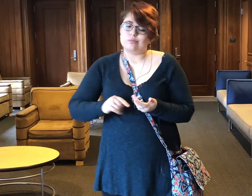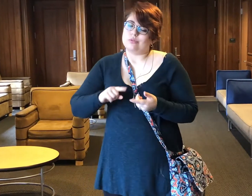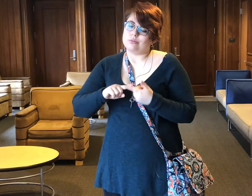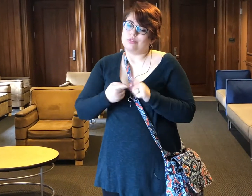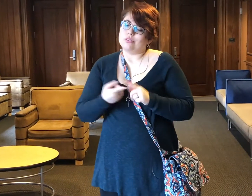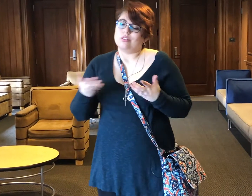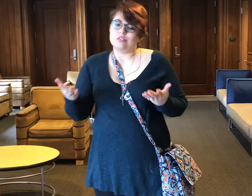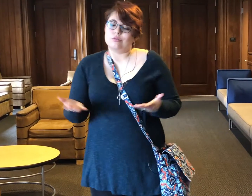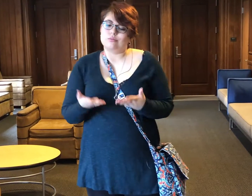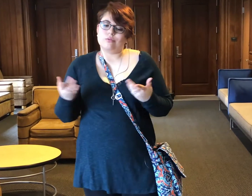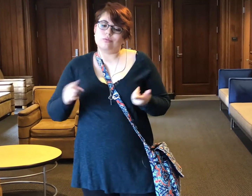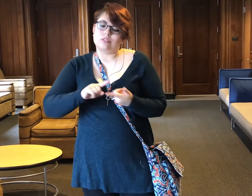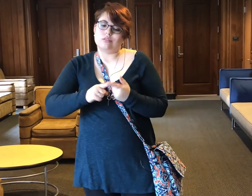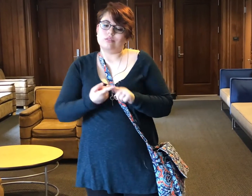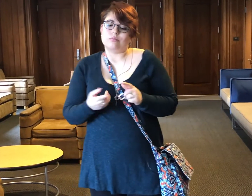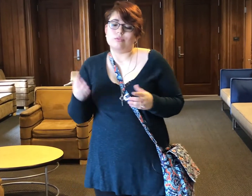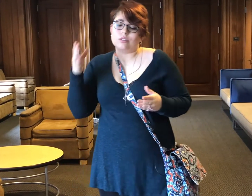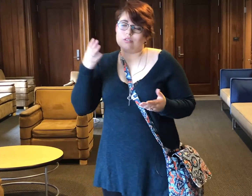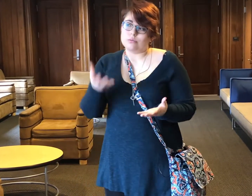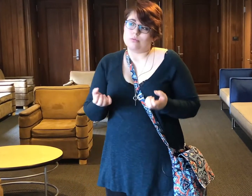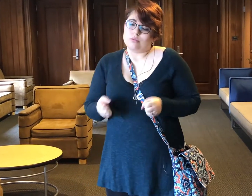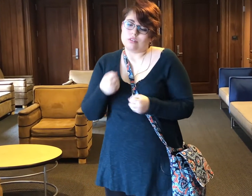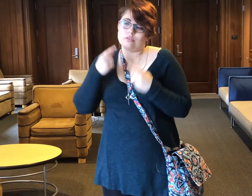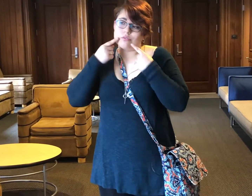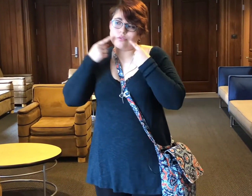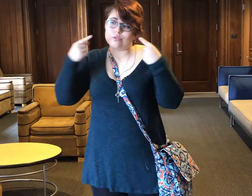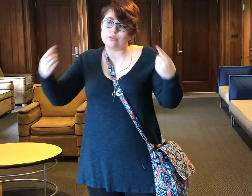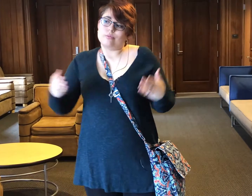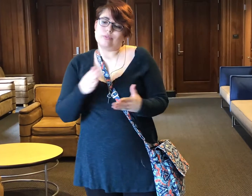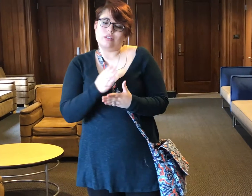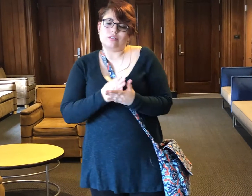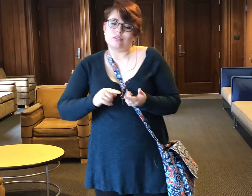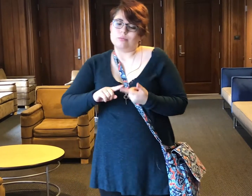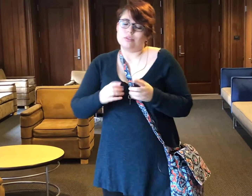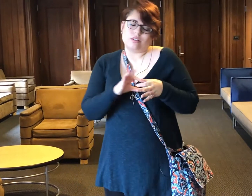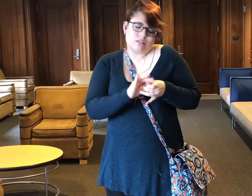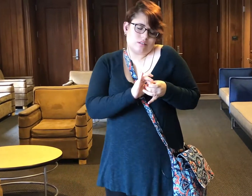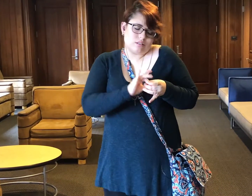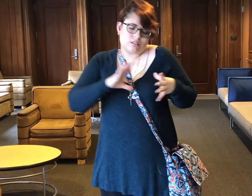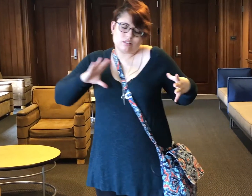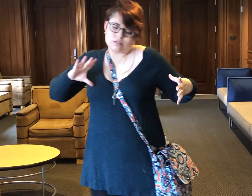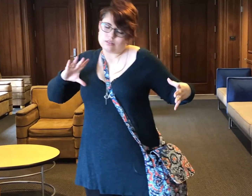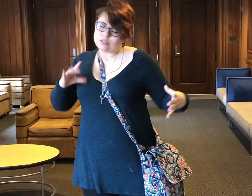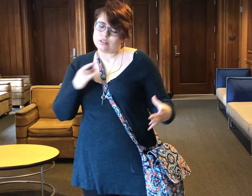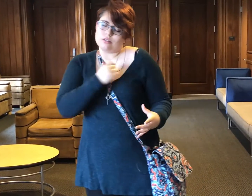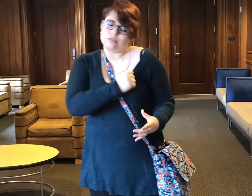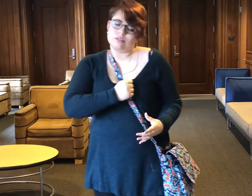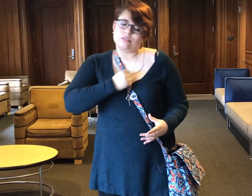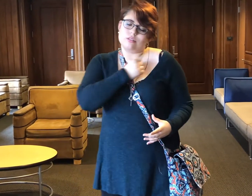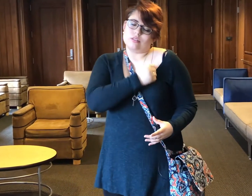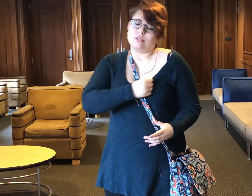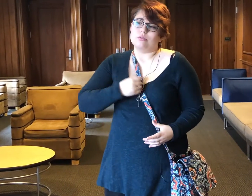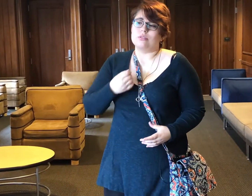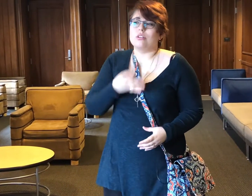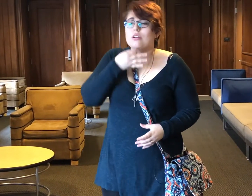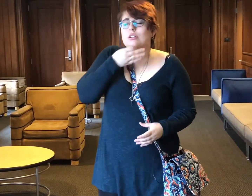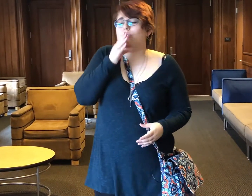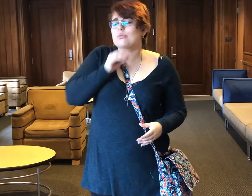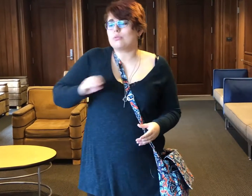Most of my boys are with me Some are still out seeking glory And some I had to leave behind My brother I'm still sorry